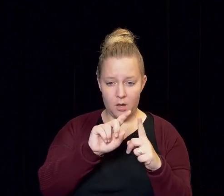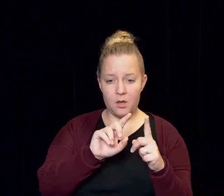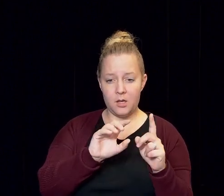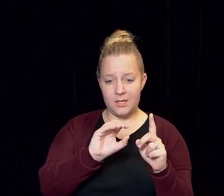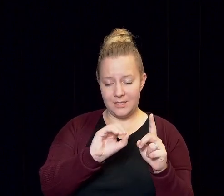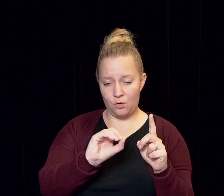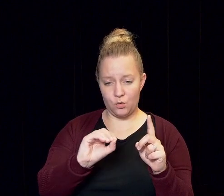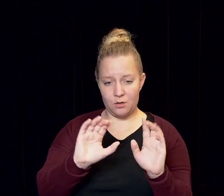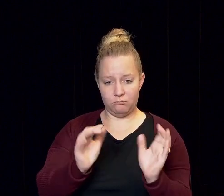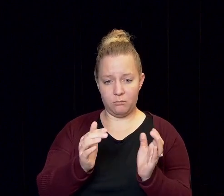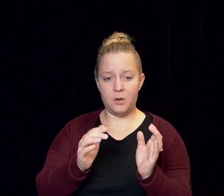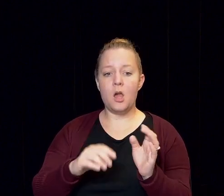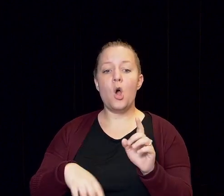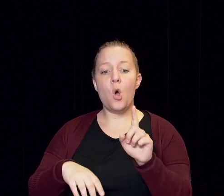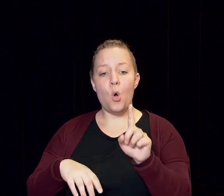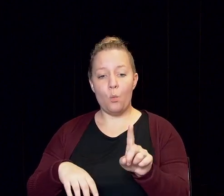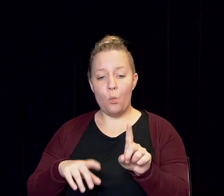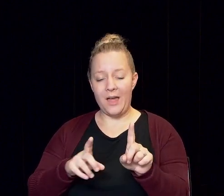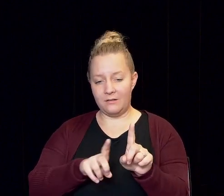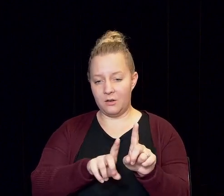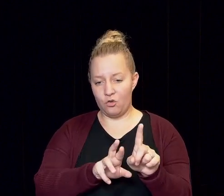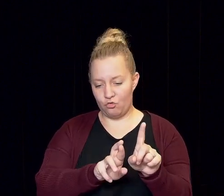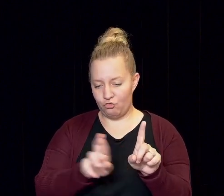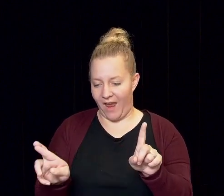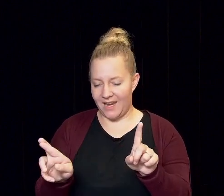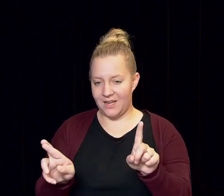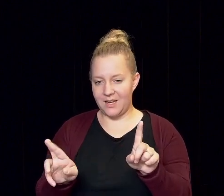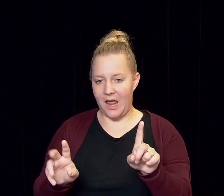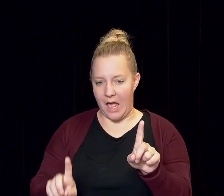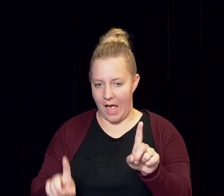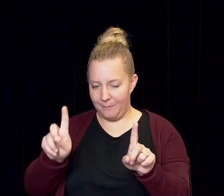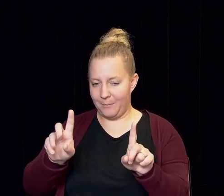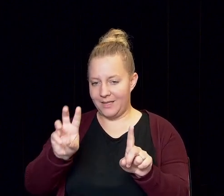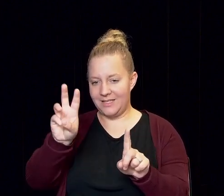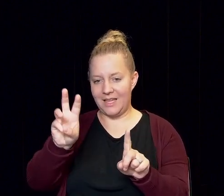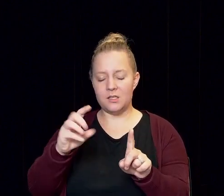1 up 6. Now luckily for you, we see that we already counted by intervals of 6 on the y-axis